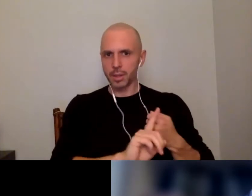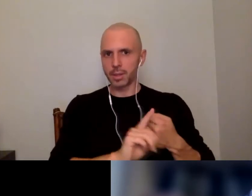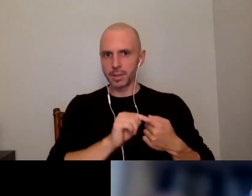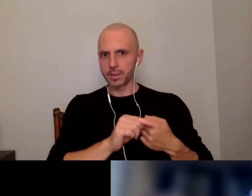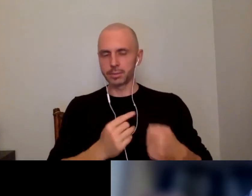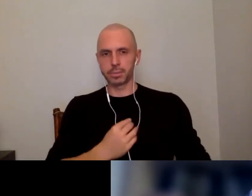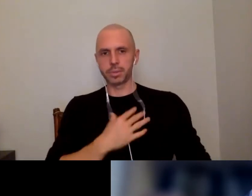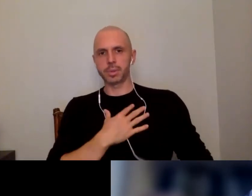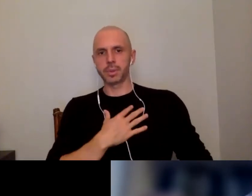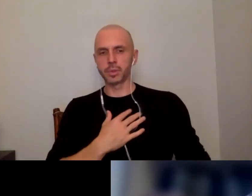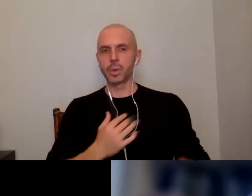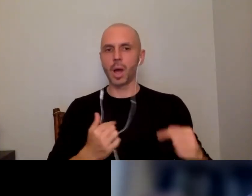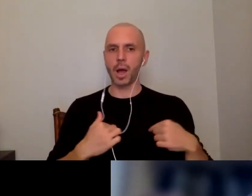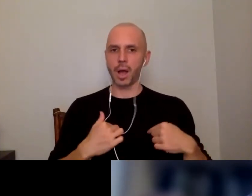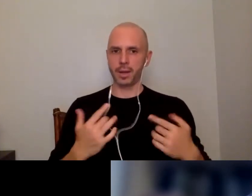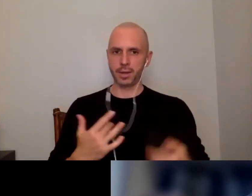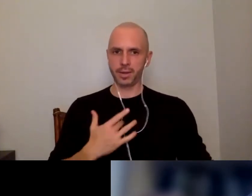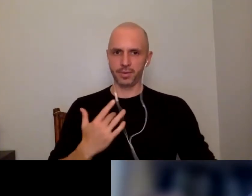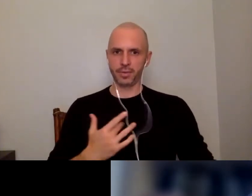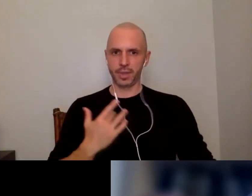in the gallery space and i know that's a complete contradiction